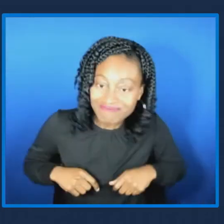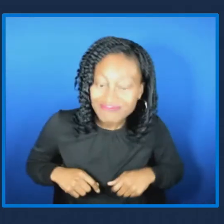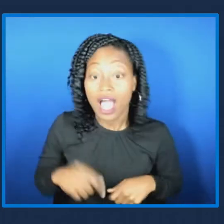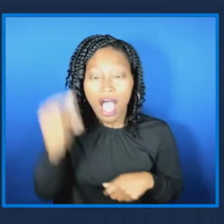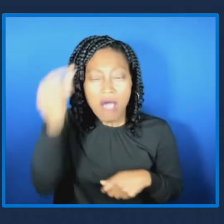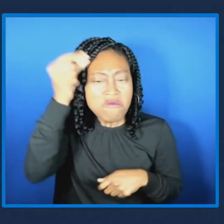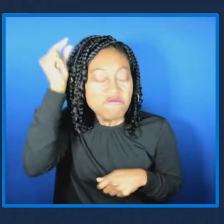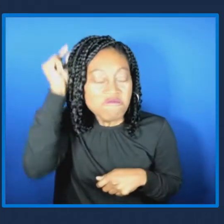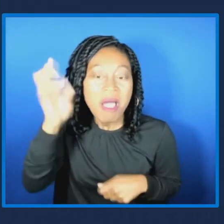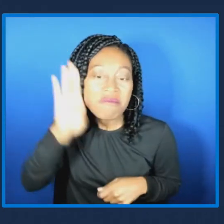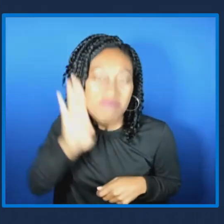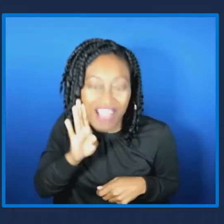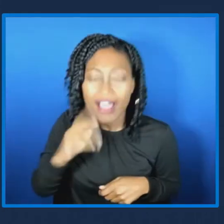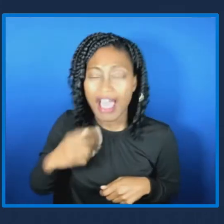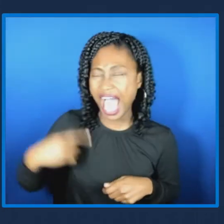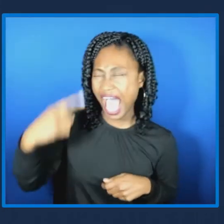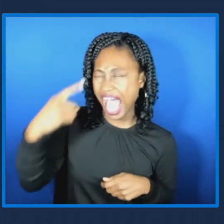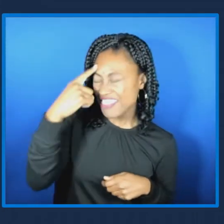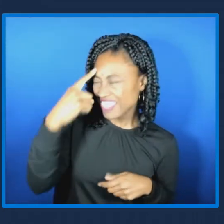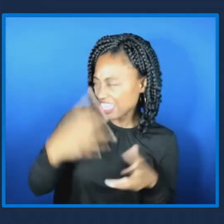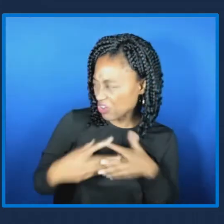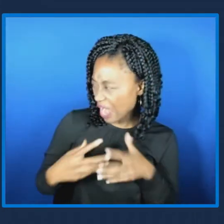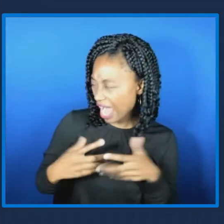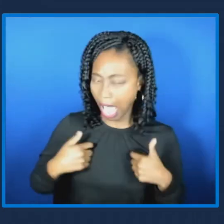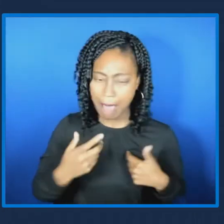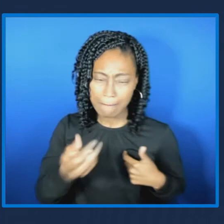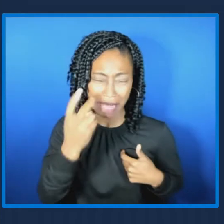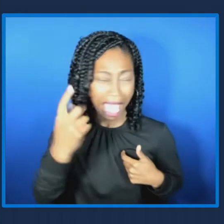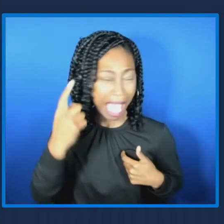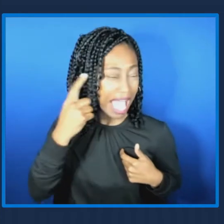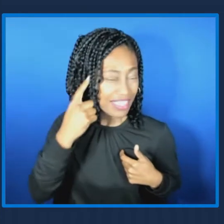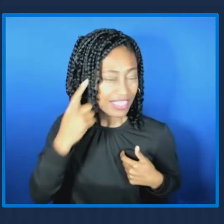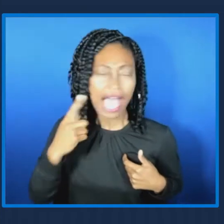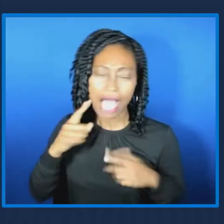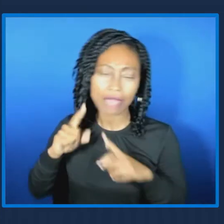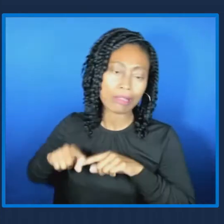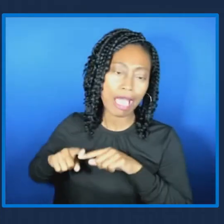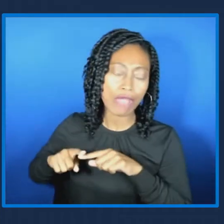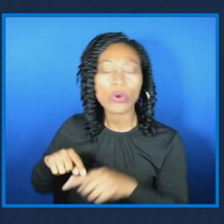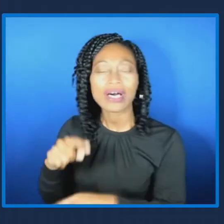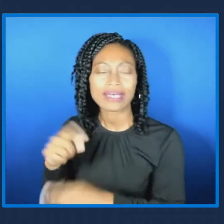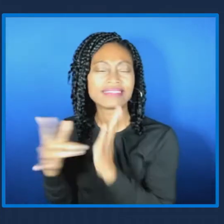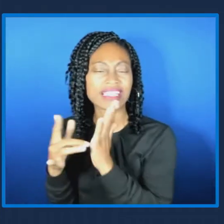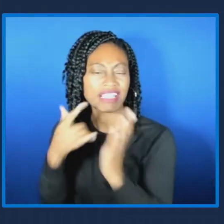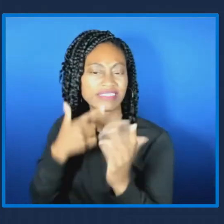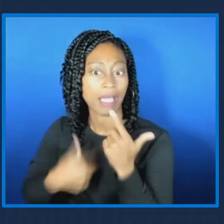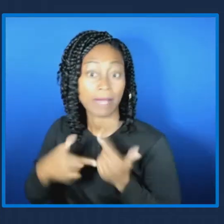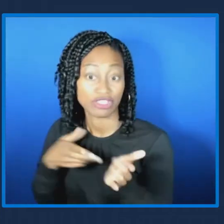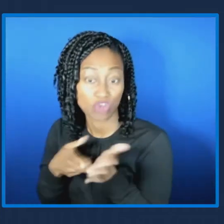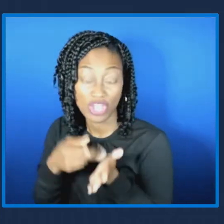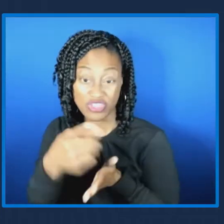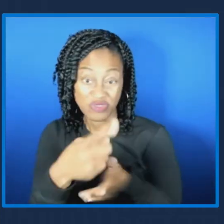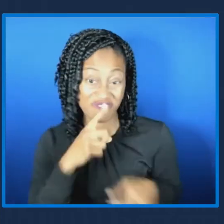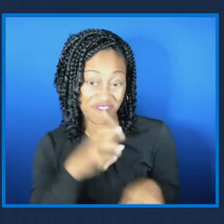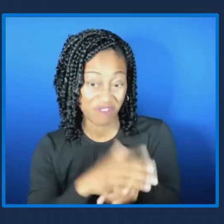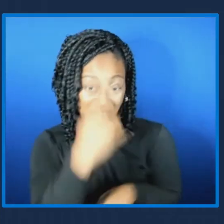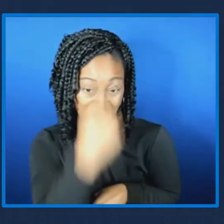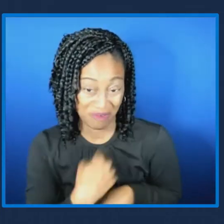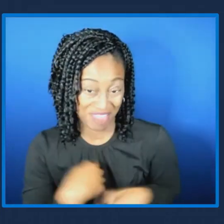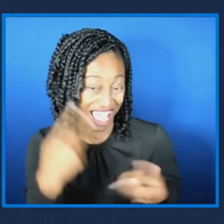a gray T-shirt, but as I'm blind, I always have to rely on technology to tell me the truth. So you can confirm that with me Jessica.